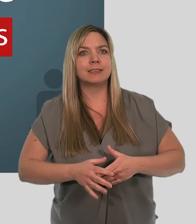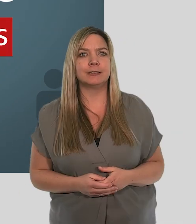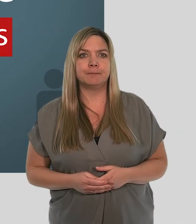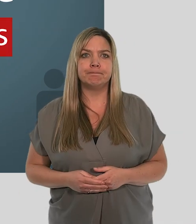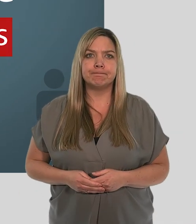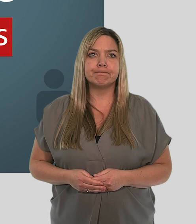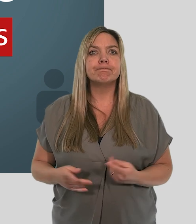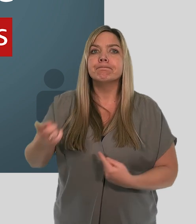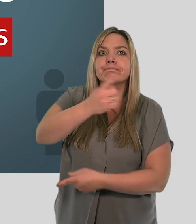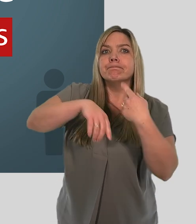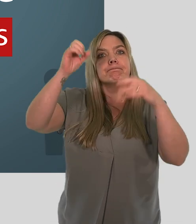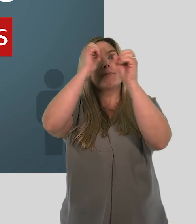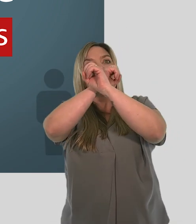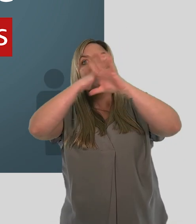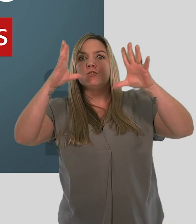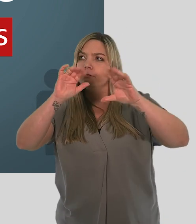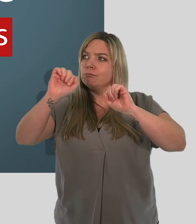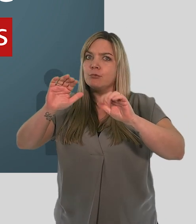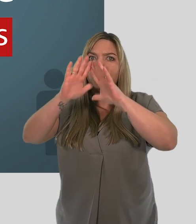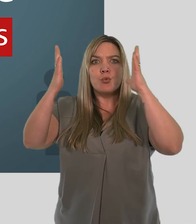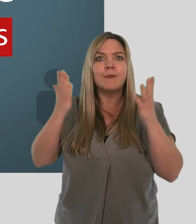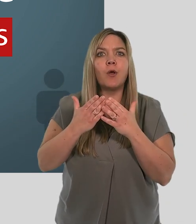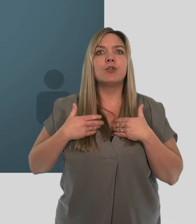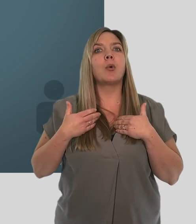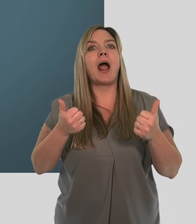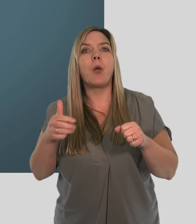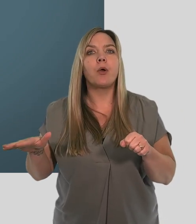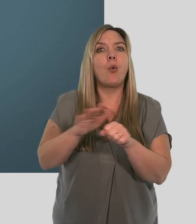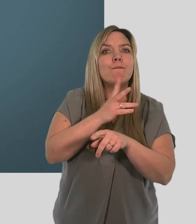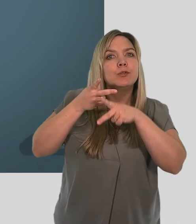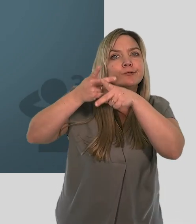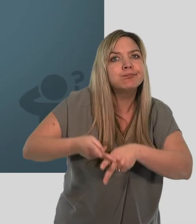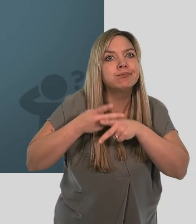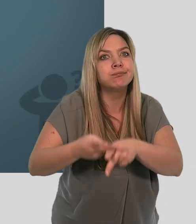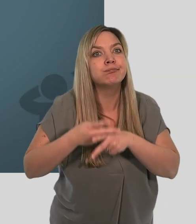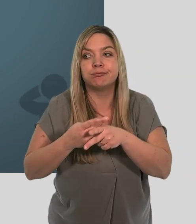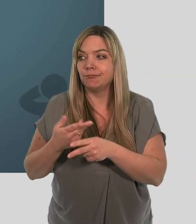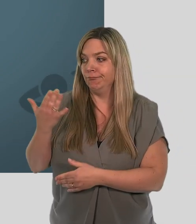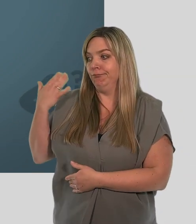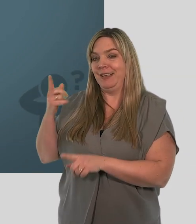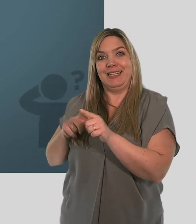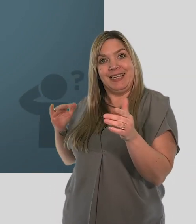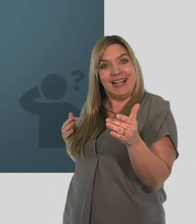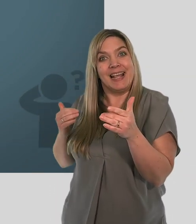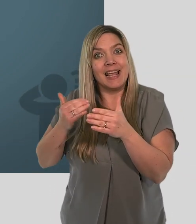with criticism that the concept is overly broad and uncertainty about how best to implement it.